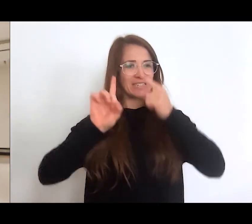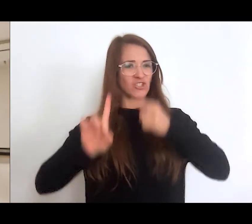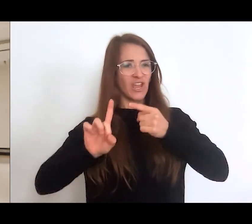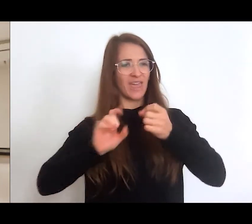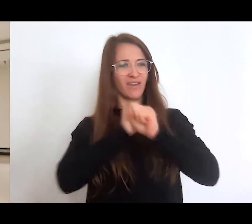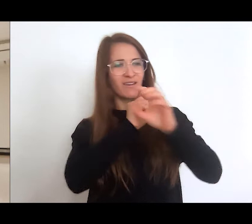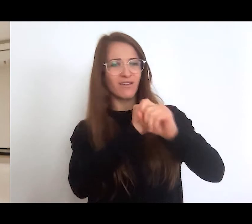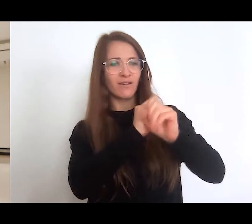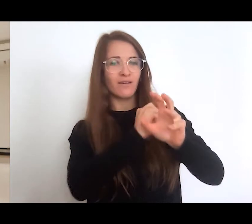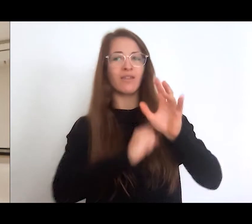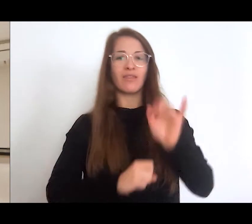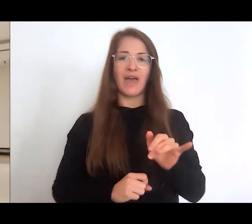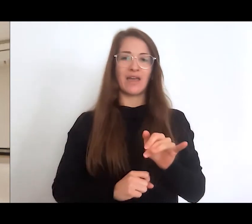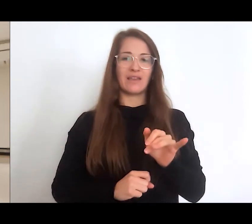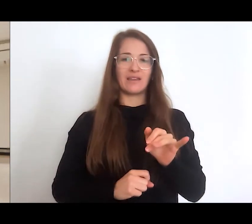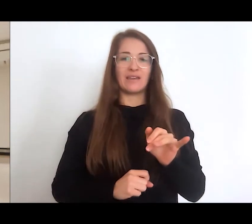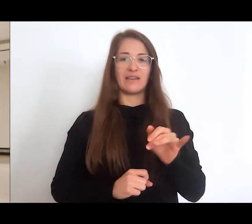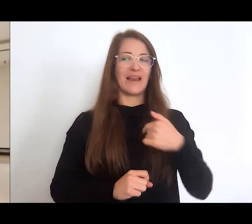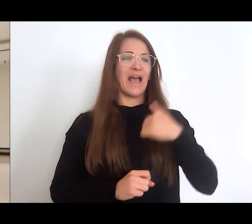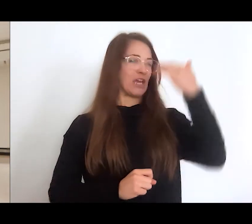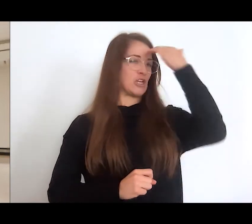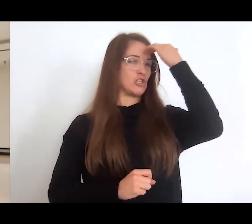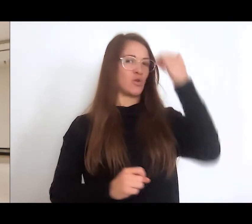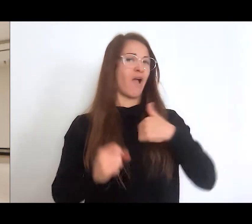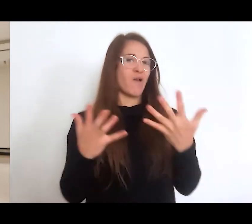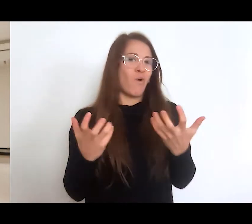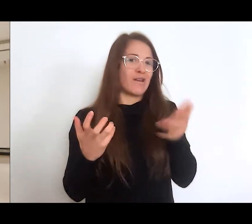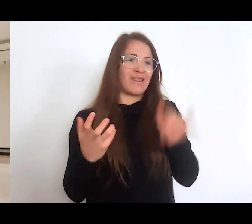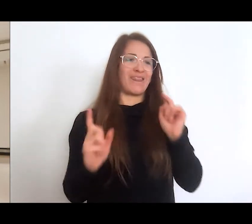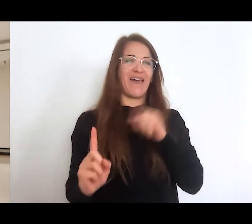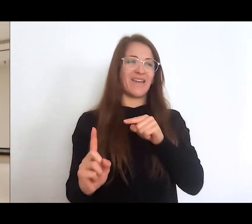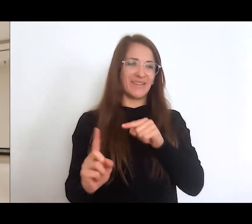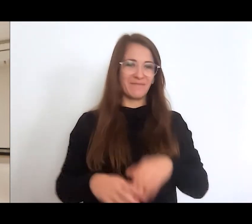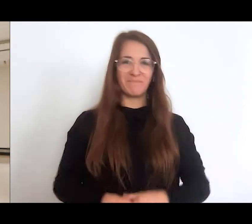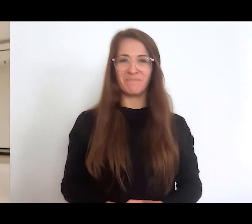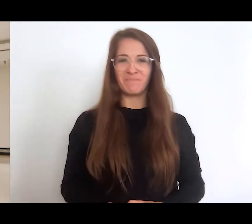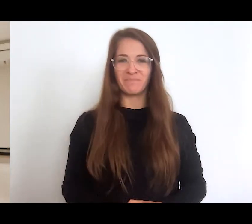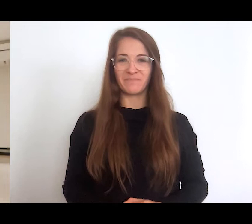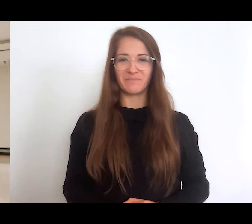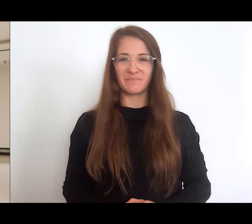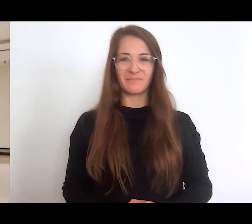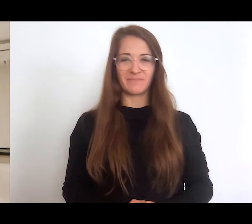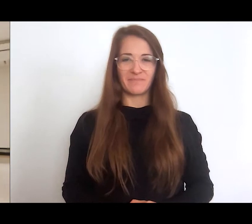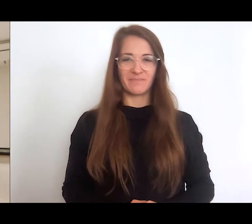CREATING THE MESSAGING AROUND IT IS SOMETHING THAT I KNEW THAT I WANTED TO DO.